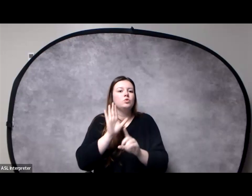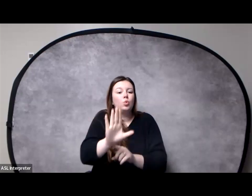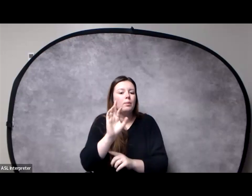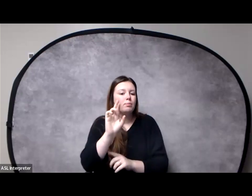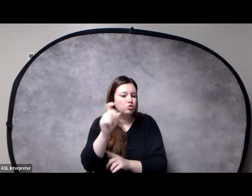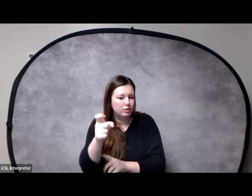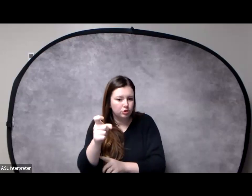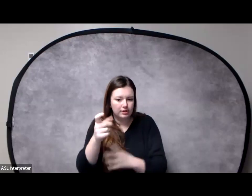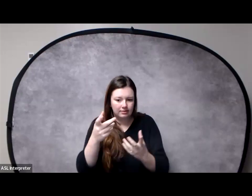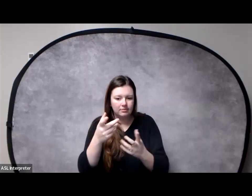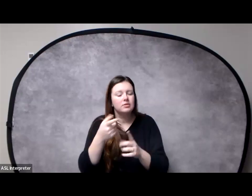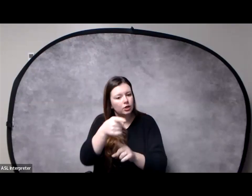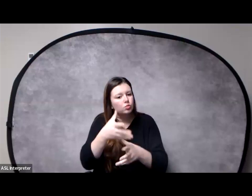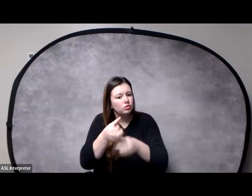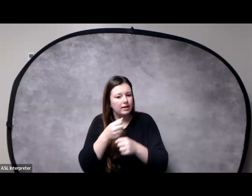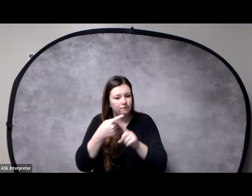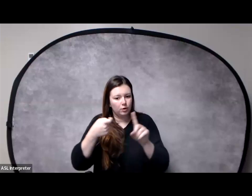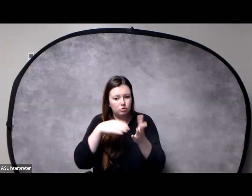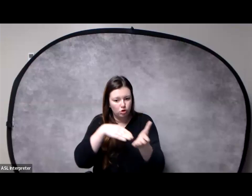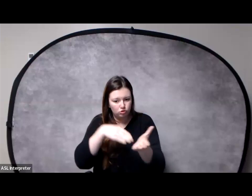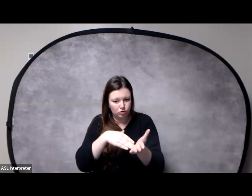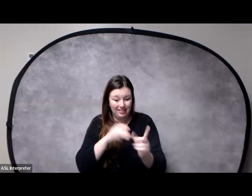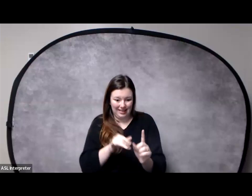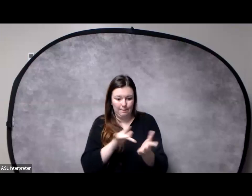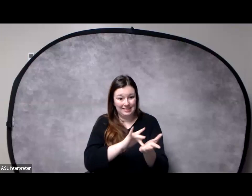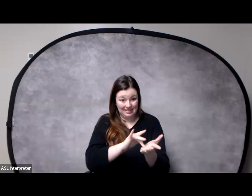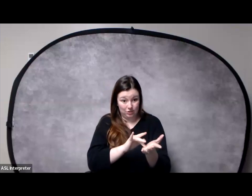you get from your health care provider, that's the medication they've selected for you and